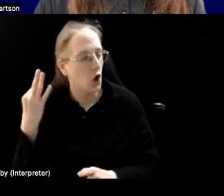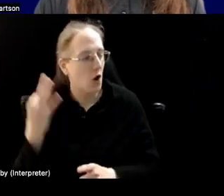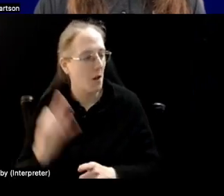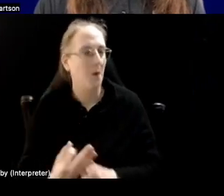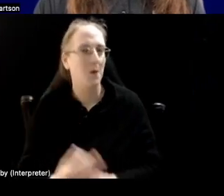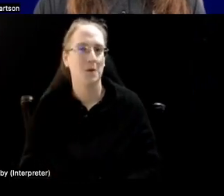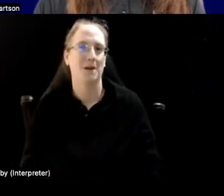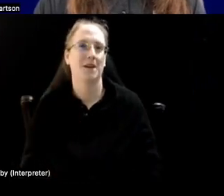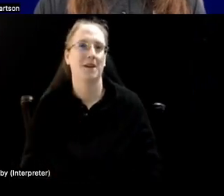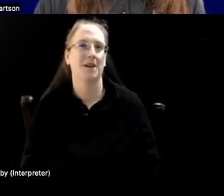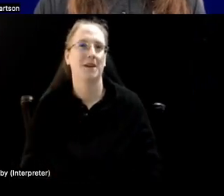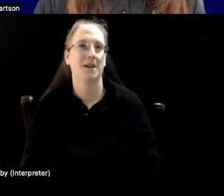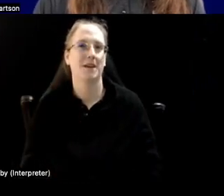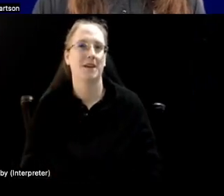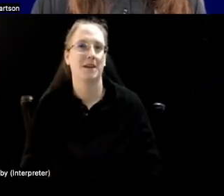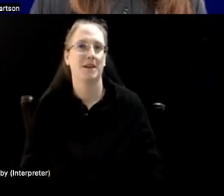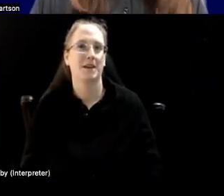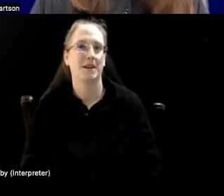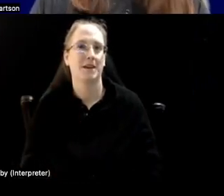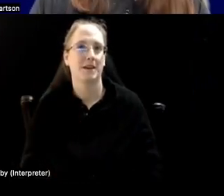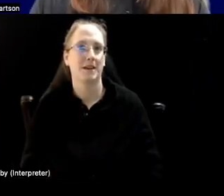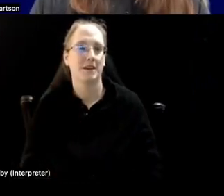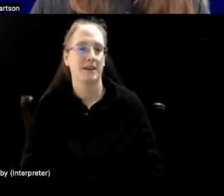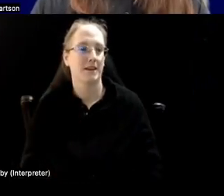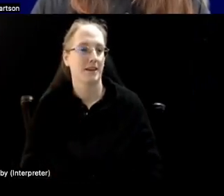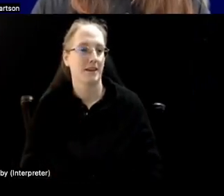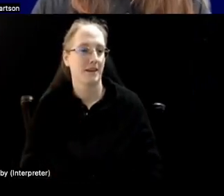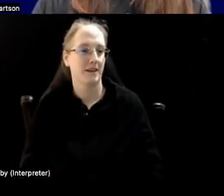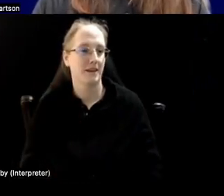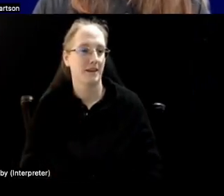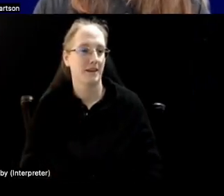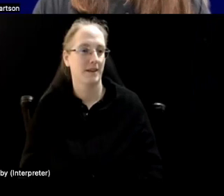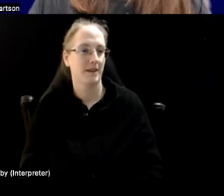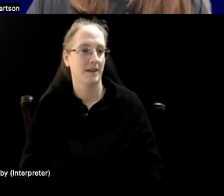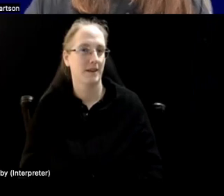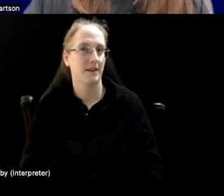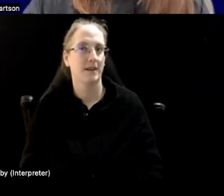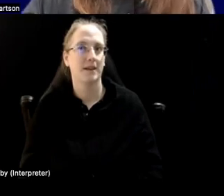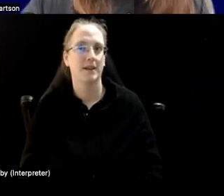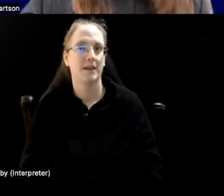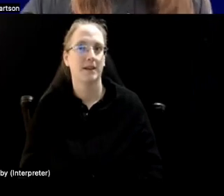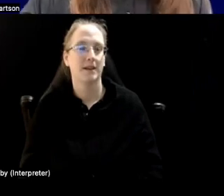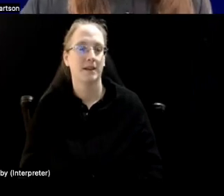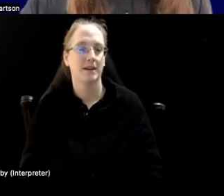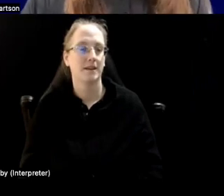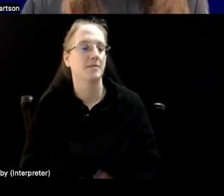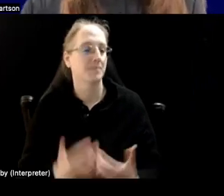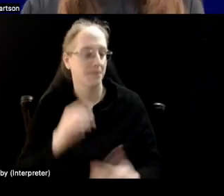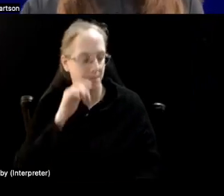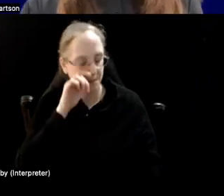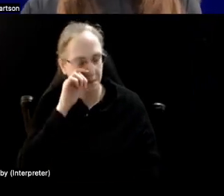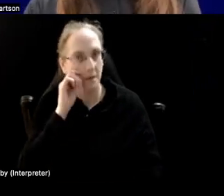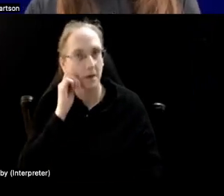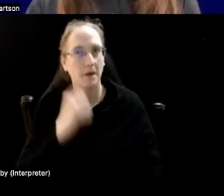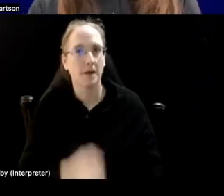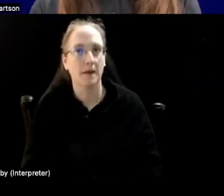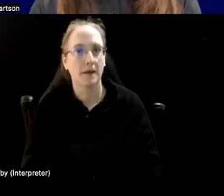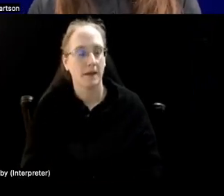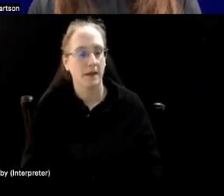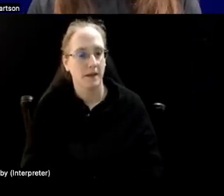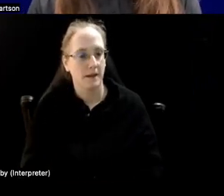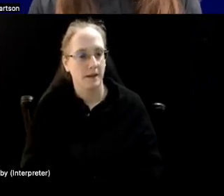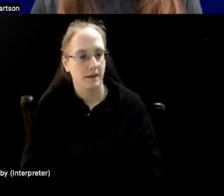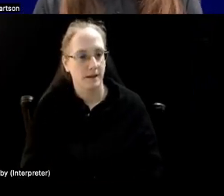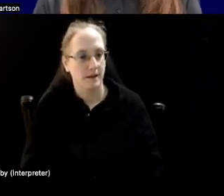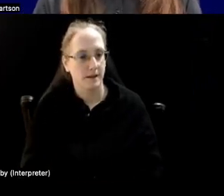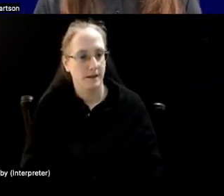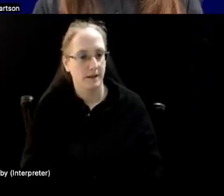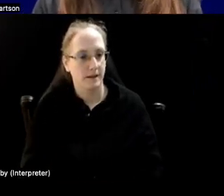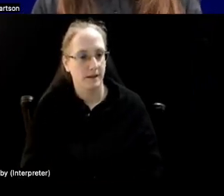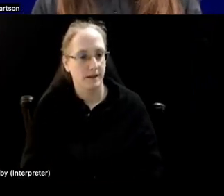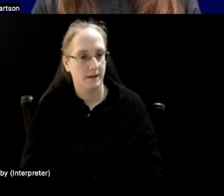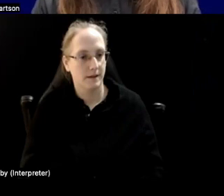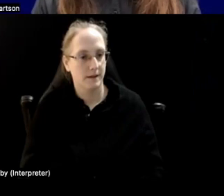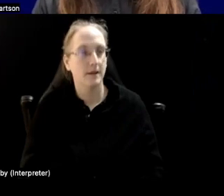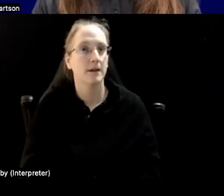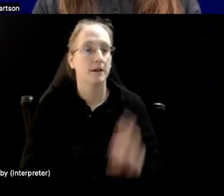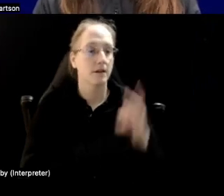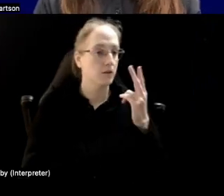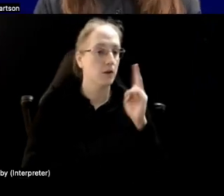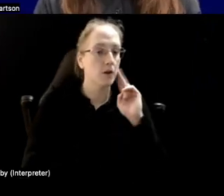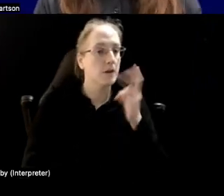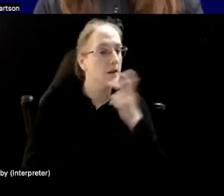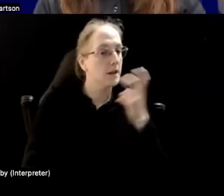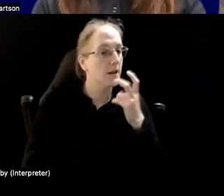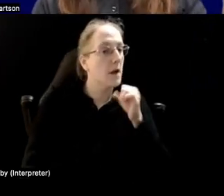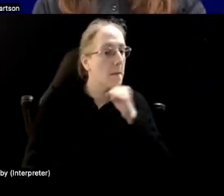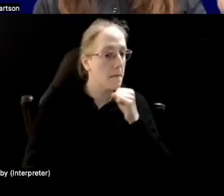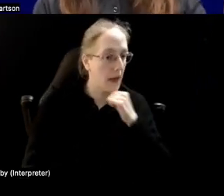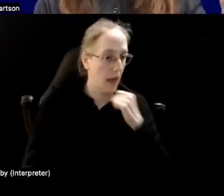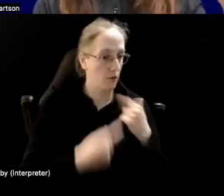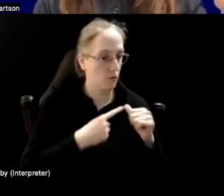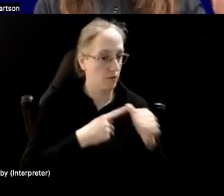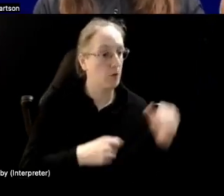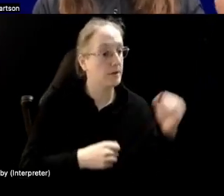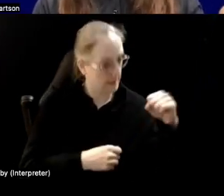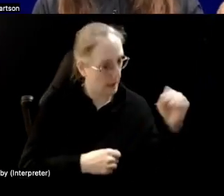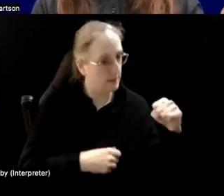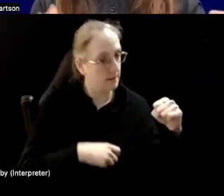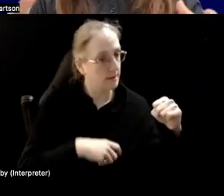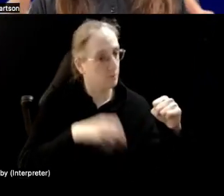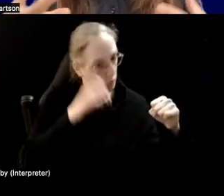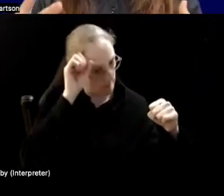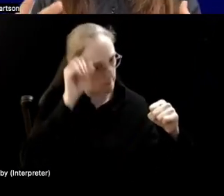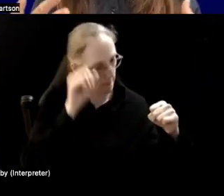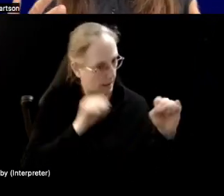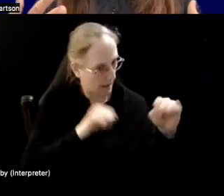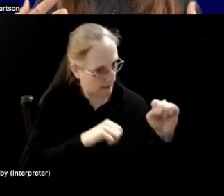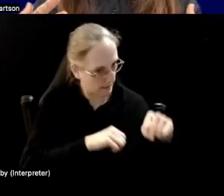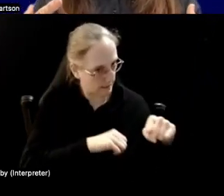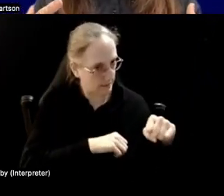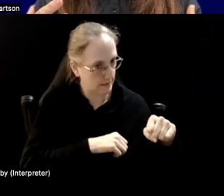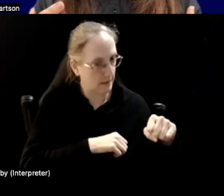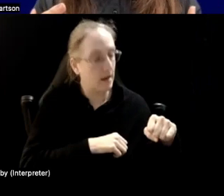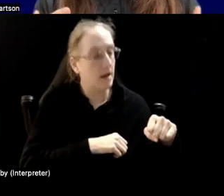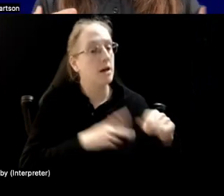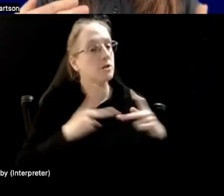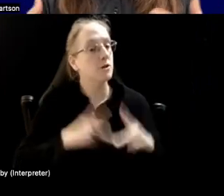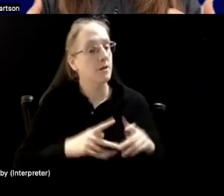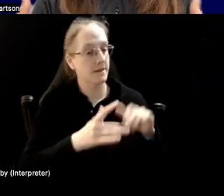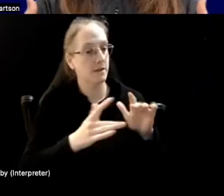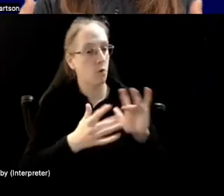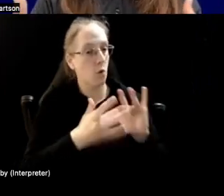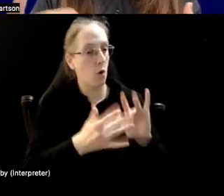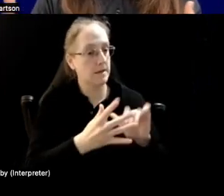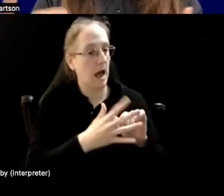So, at one point when the deafblind man is responding, "Yes, I remember you", they lose physical contact, so then he is going to